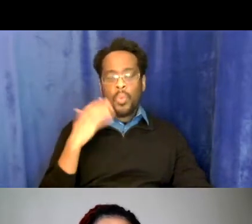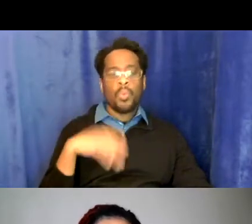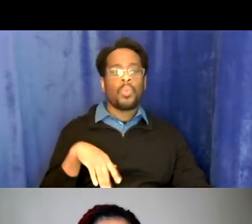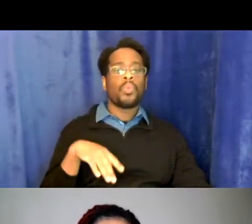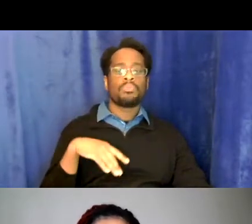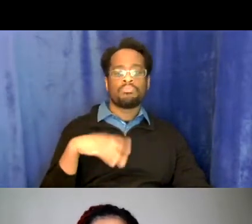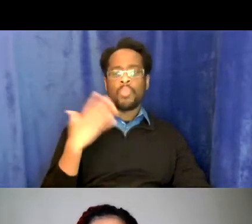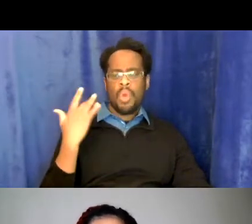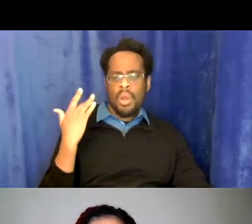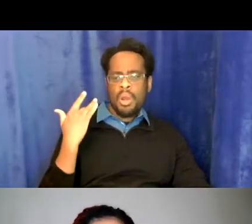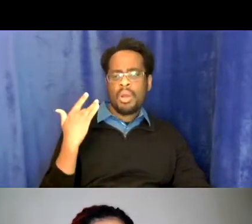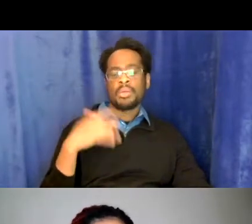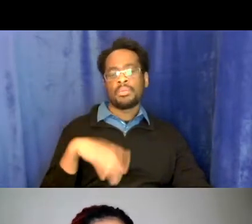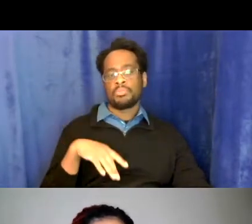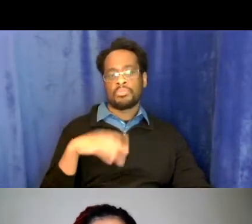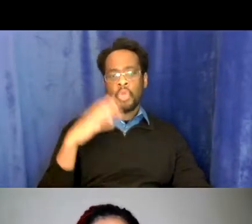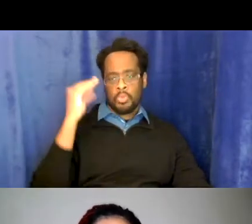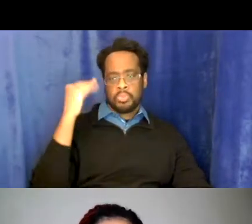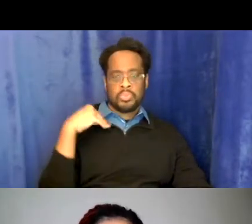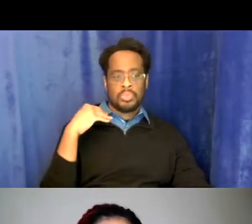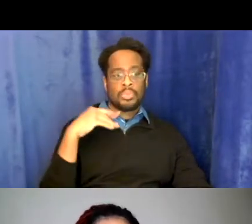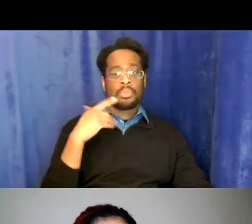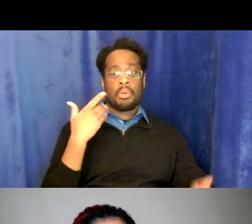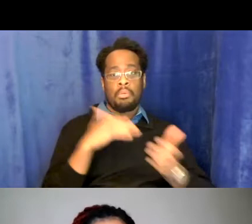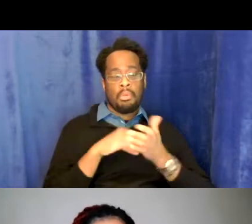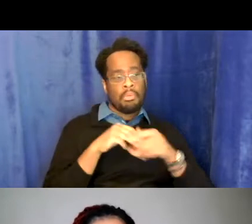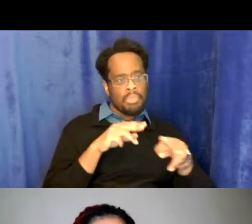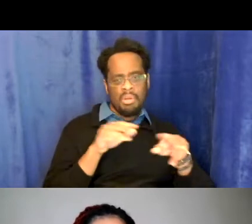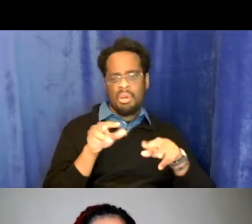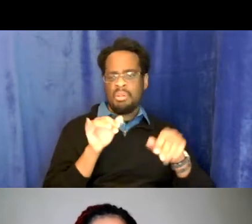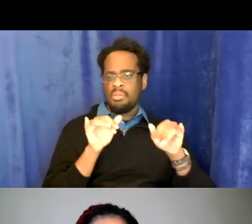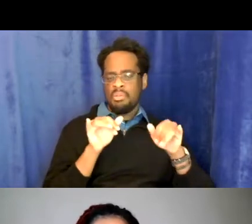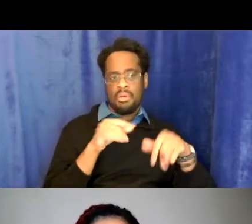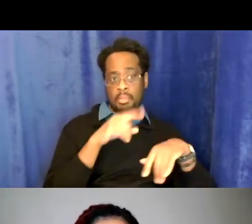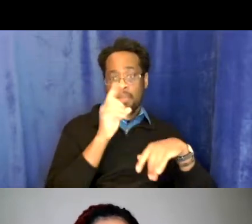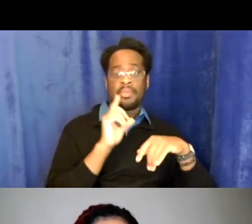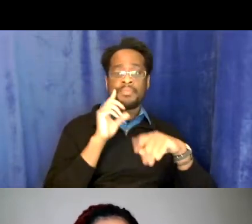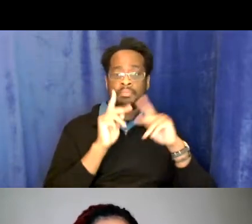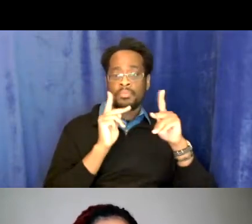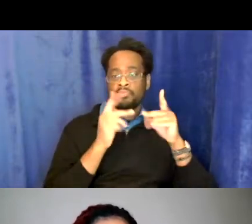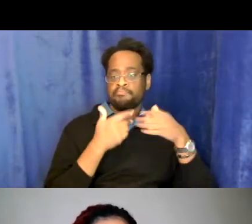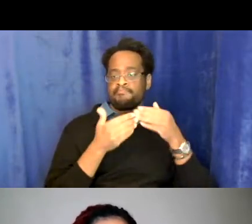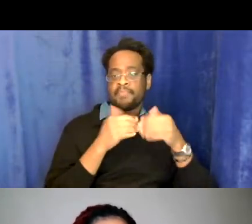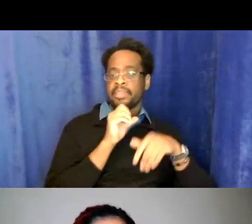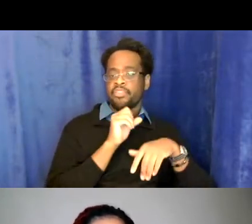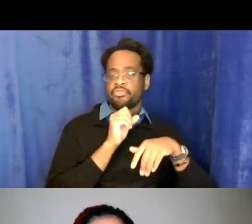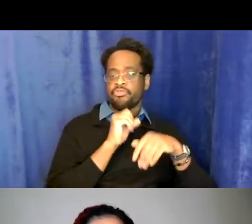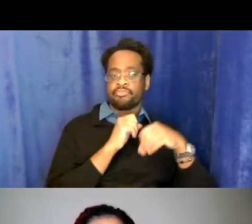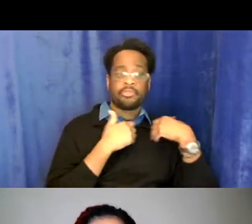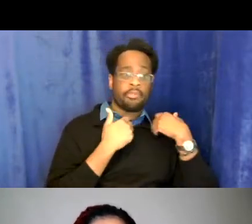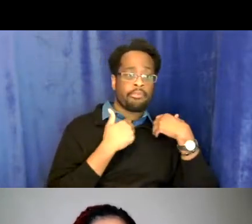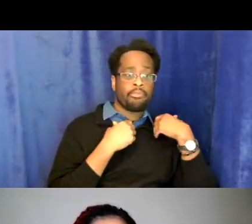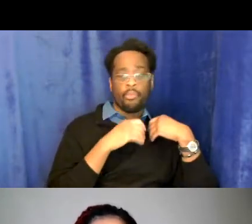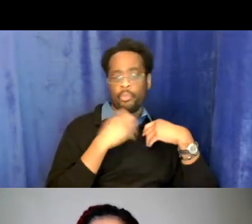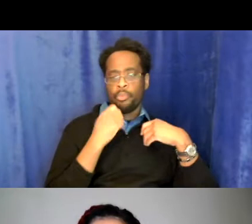lowered down to the cheek no why so a bit of a drop from the location black deaf people no matter